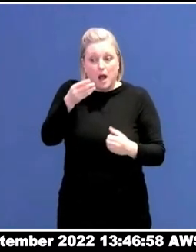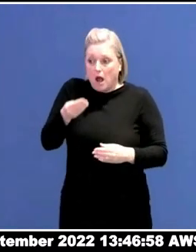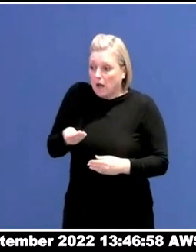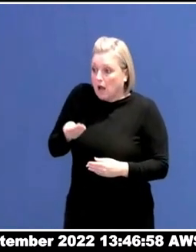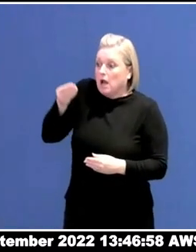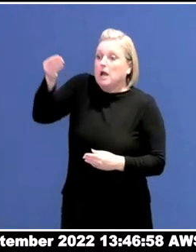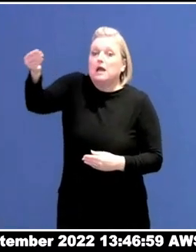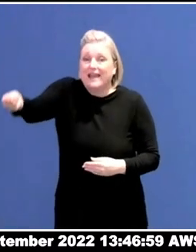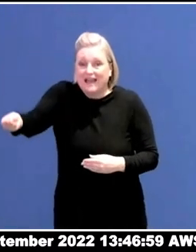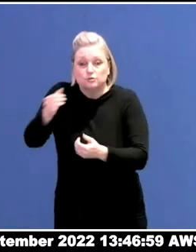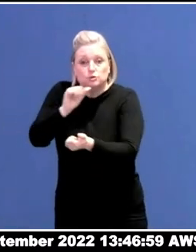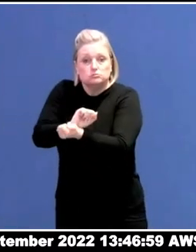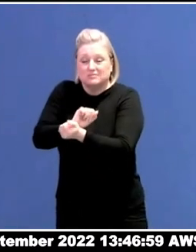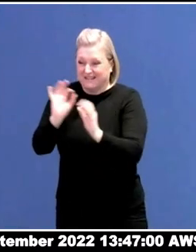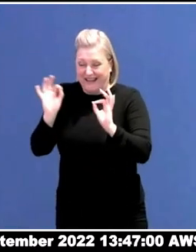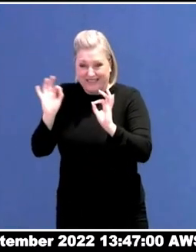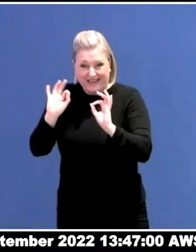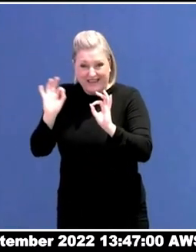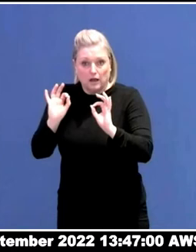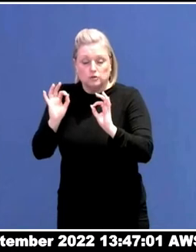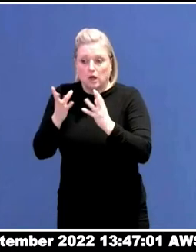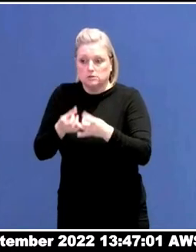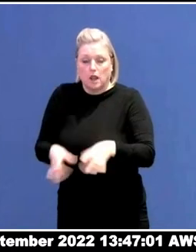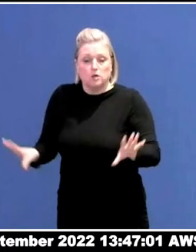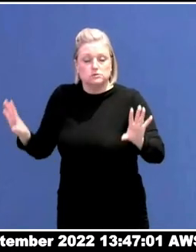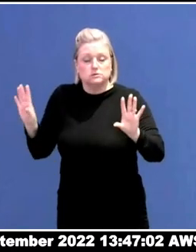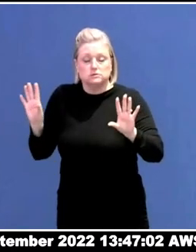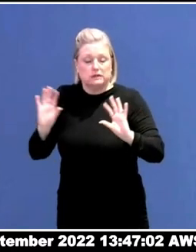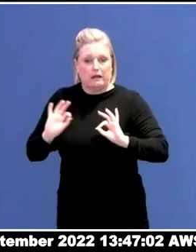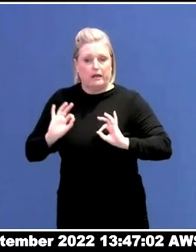send the report because the woman is saying "I've got a report and I have to do these